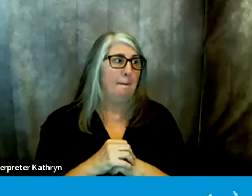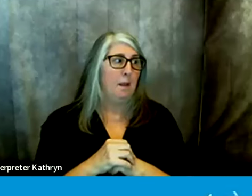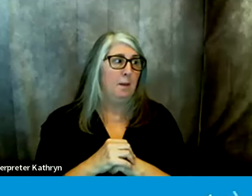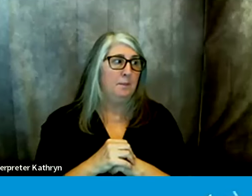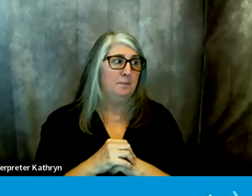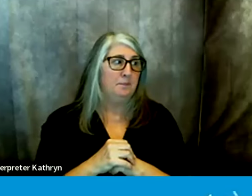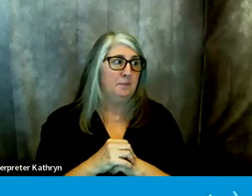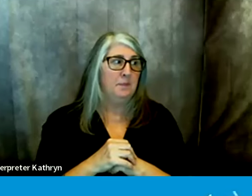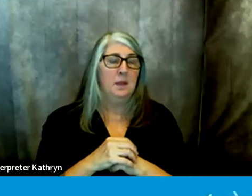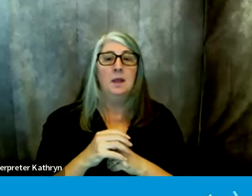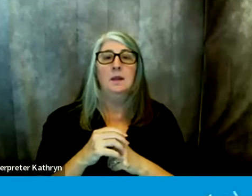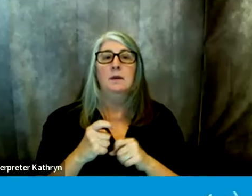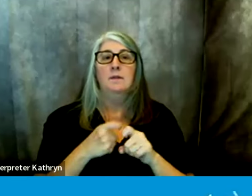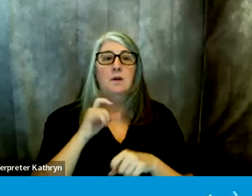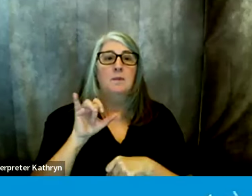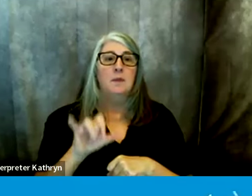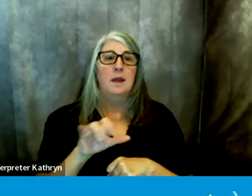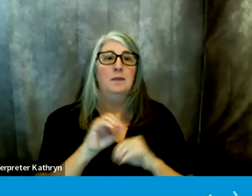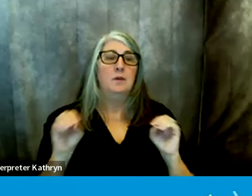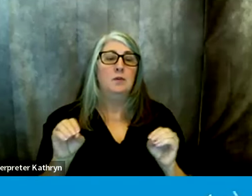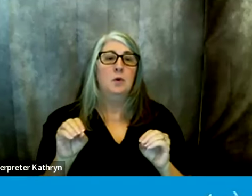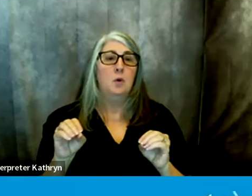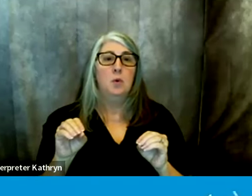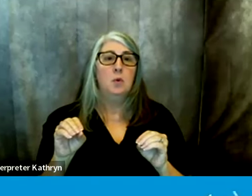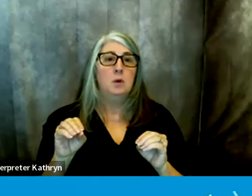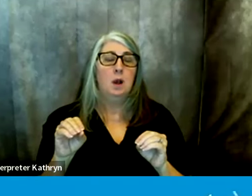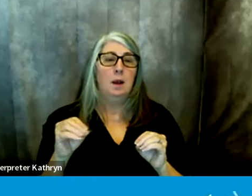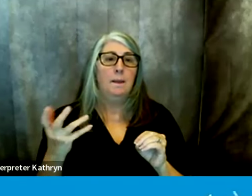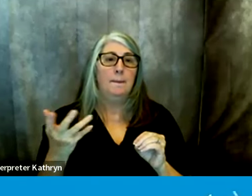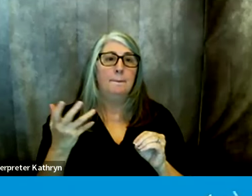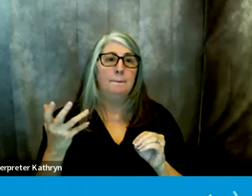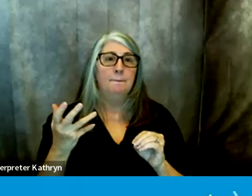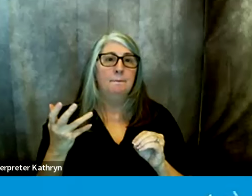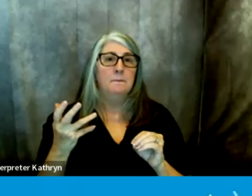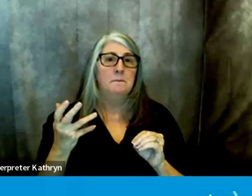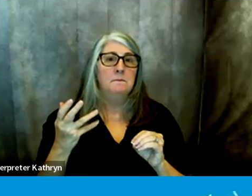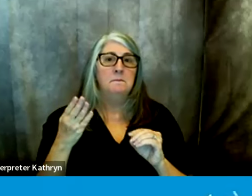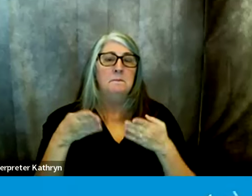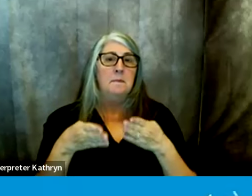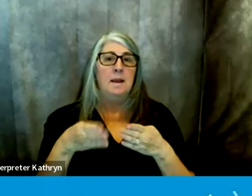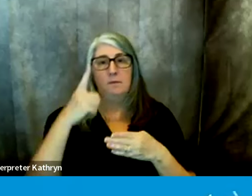there's no direct path contemplating that in the US market towards home use,